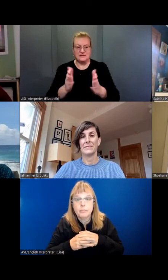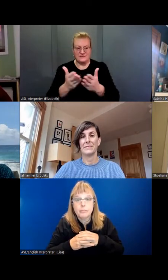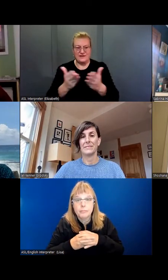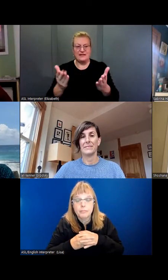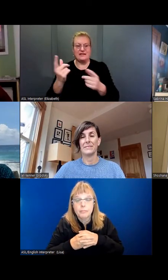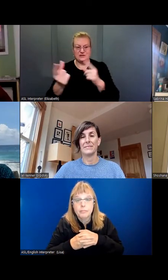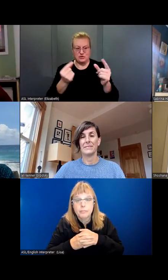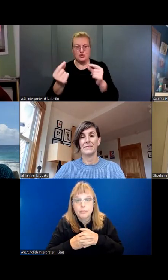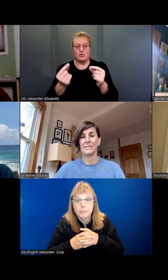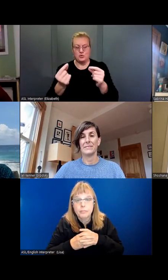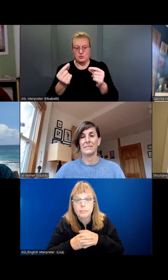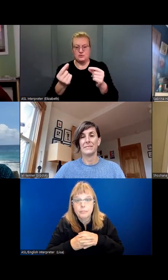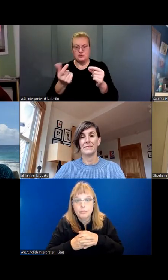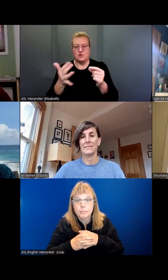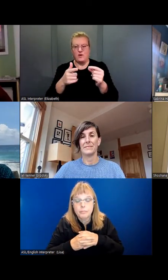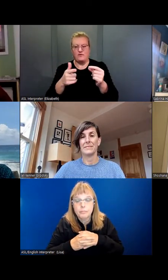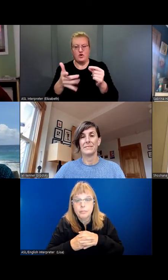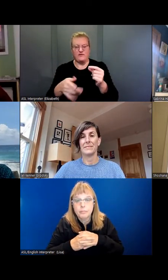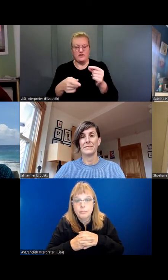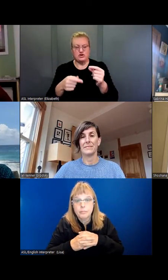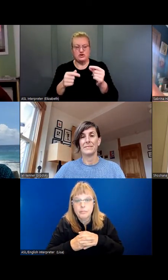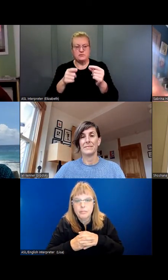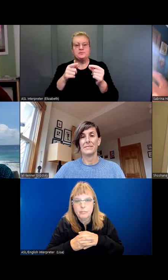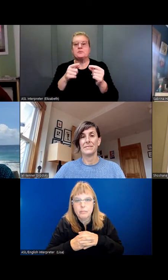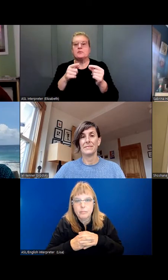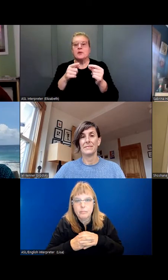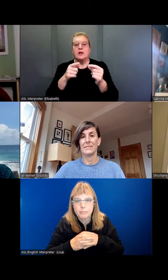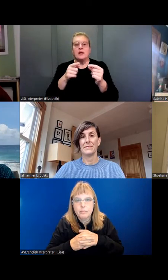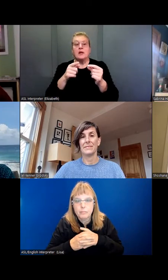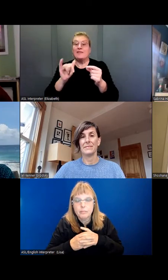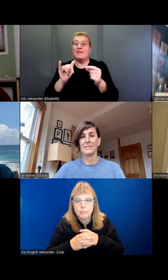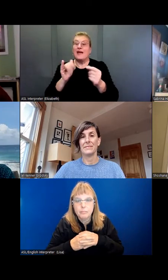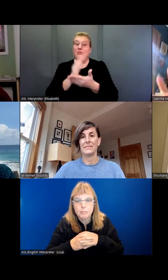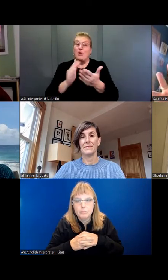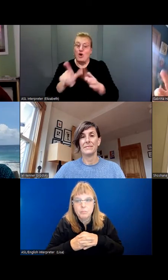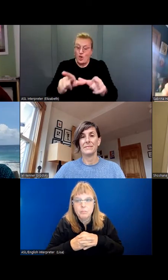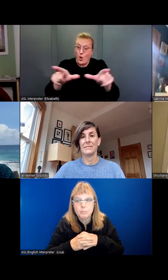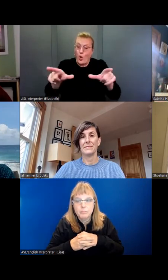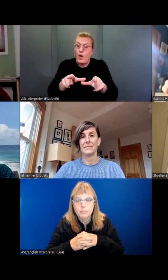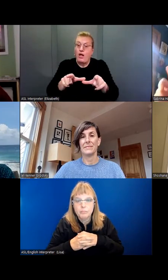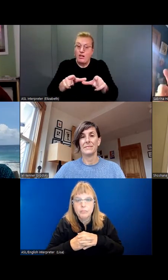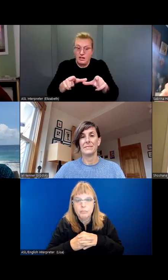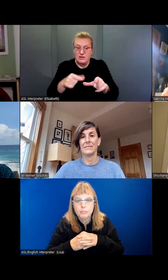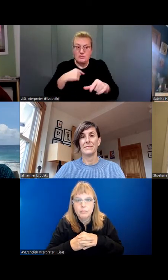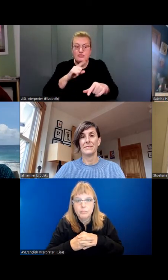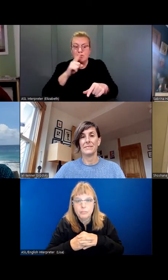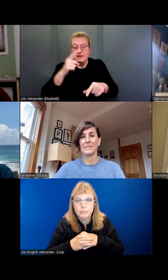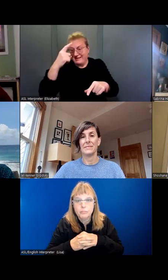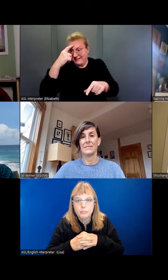So part of it is that local part so that I'm really thinking across the NEST,